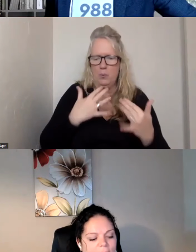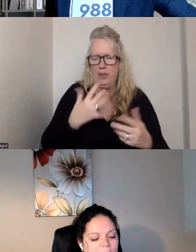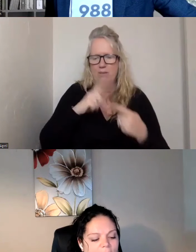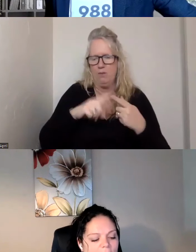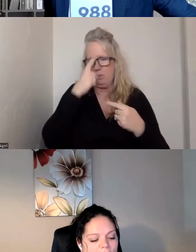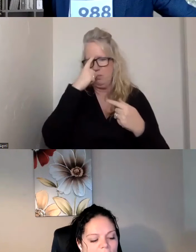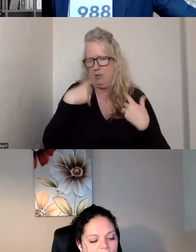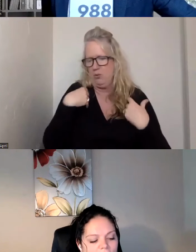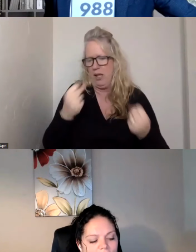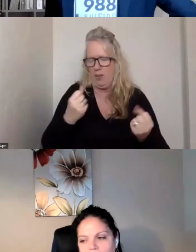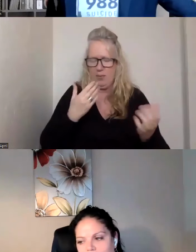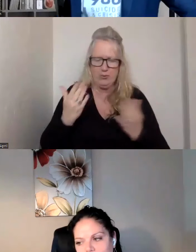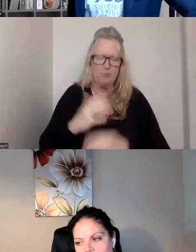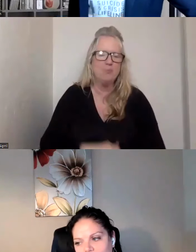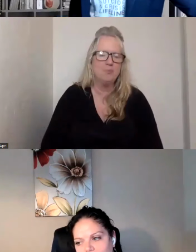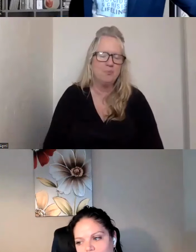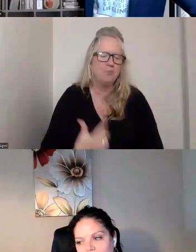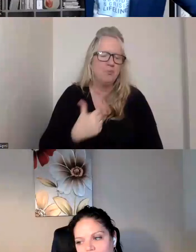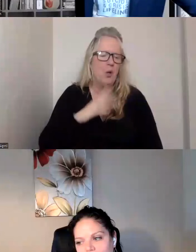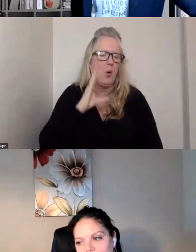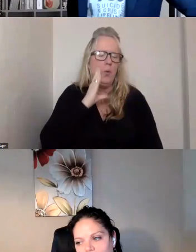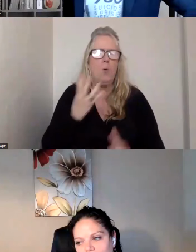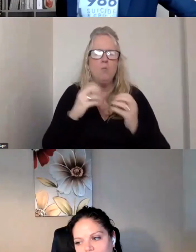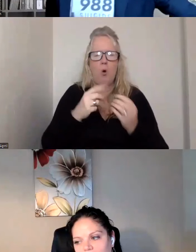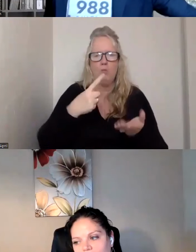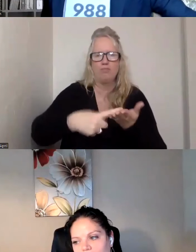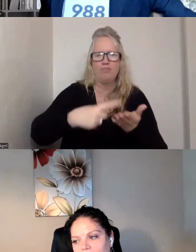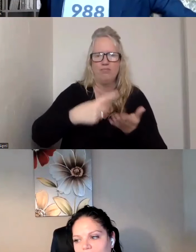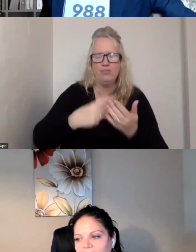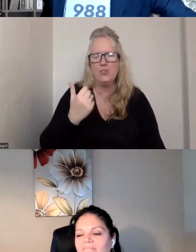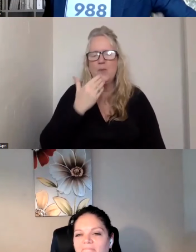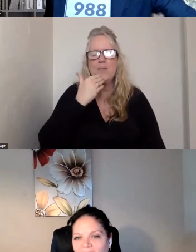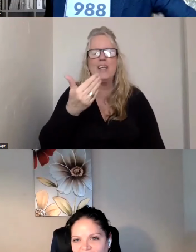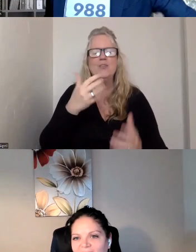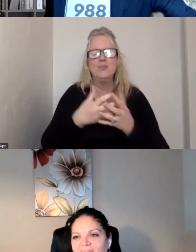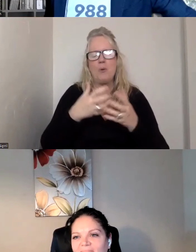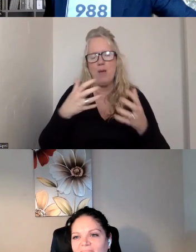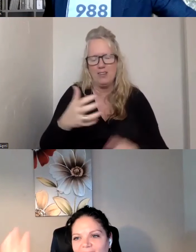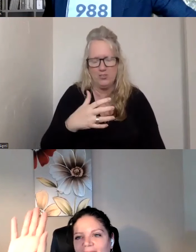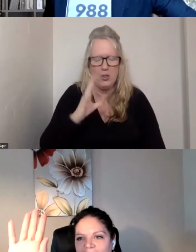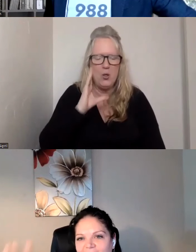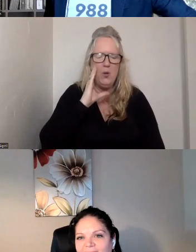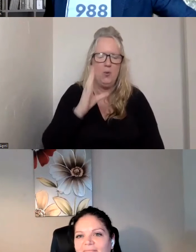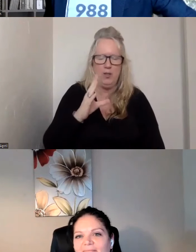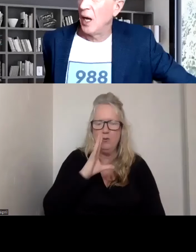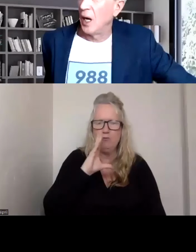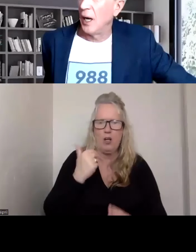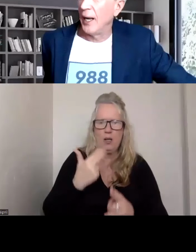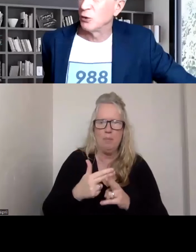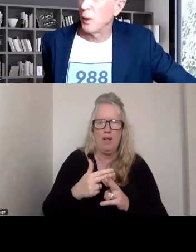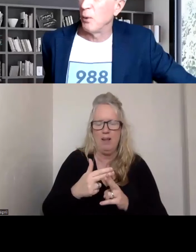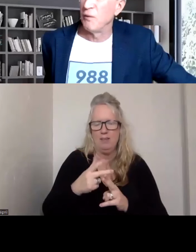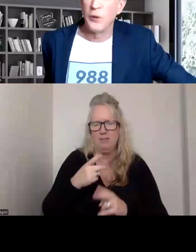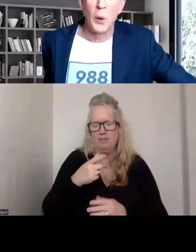THANK YOU SO MUCH. WE WILL BE TALKING ABOUT THIS AS WE MOVE